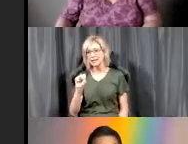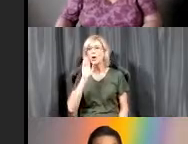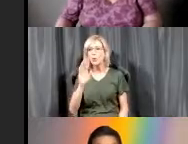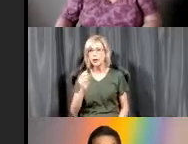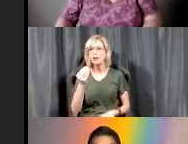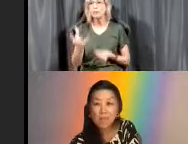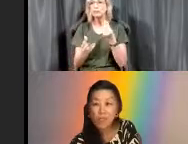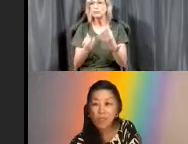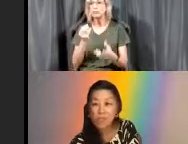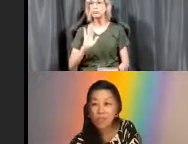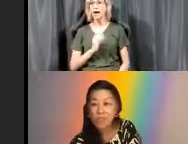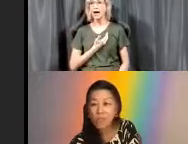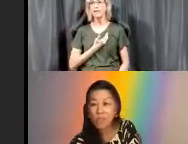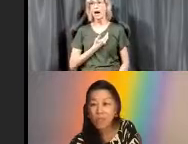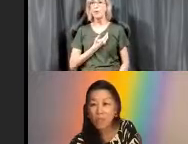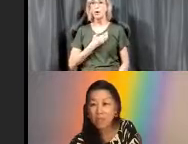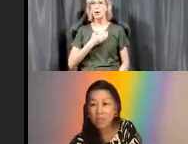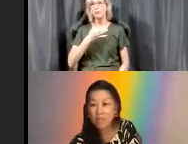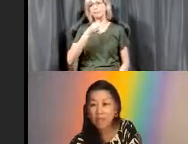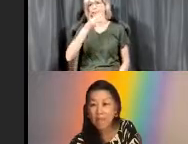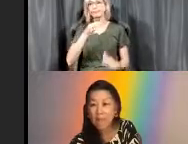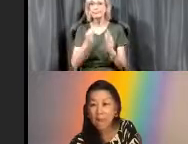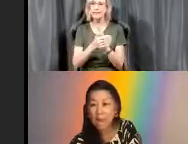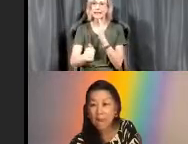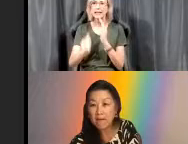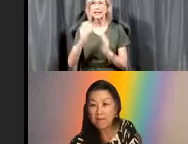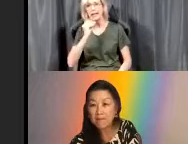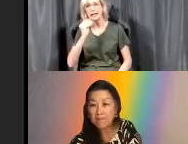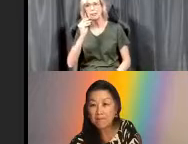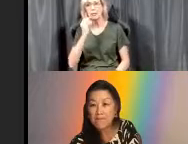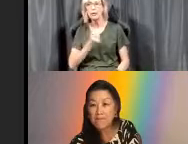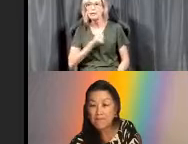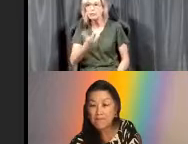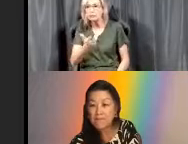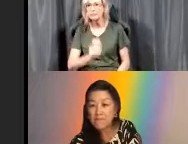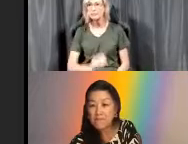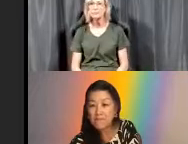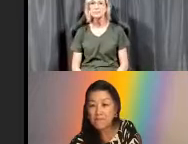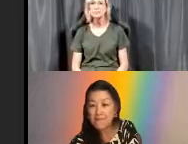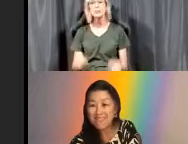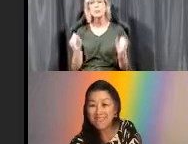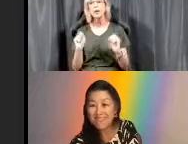of our own expertise and experience to the series. So I'm ready to get started.